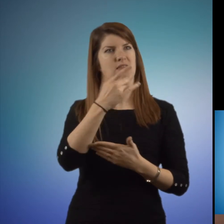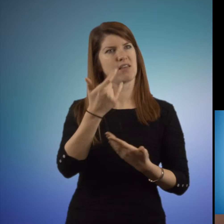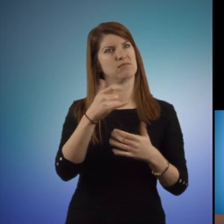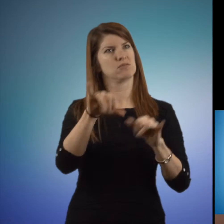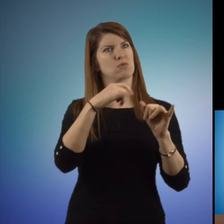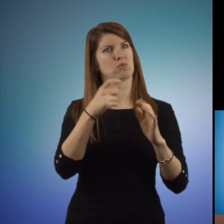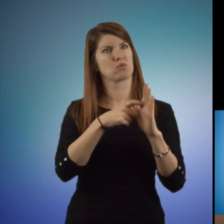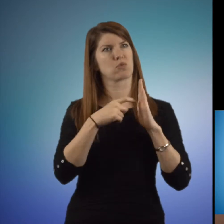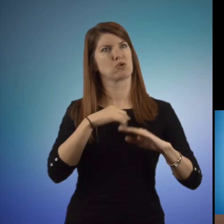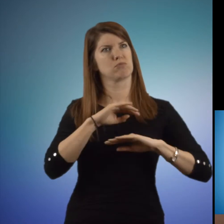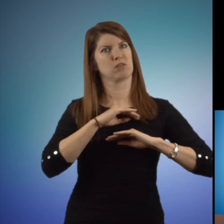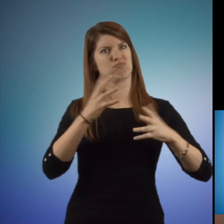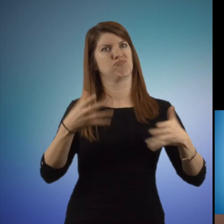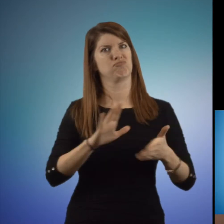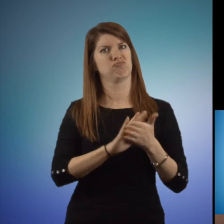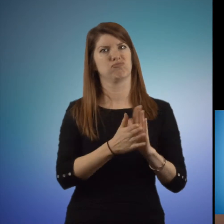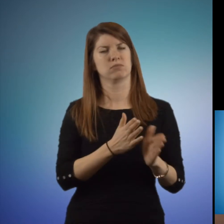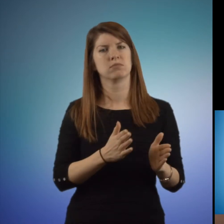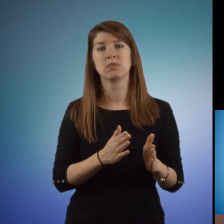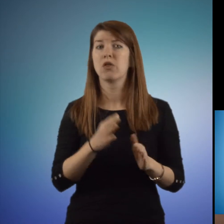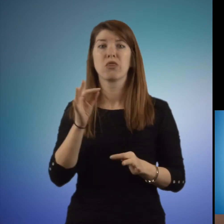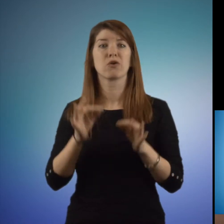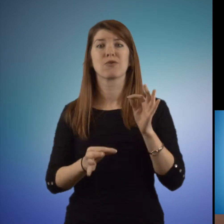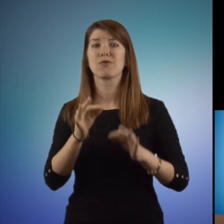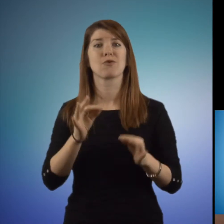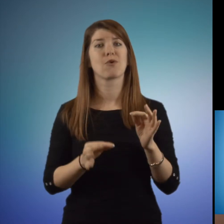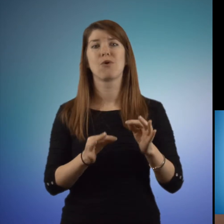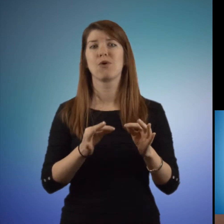So the courts reviewed this and indeed came back and told schools